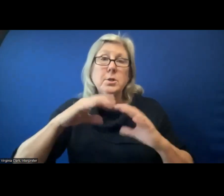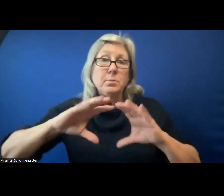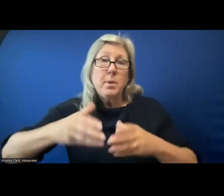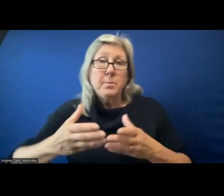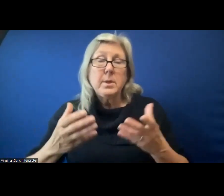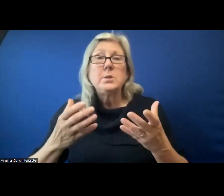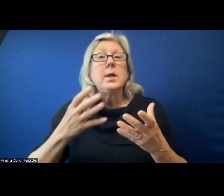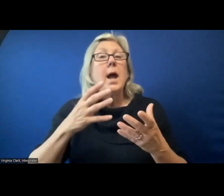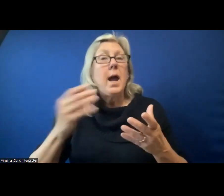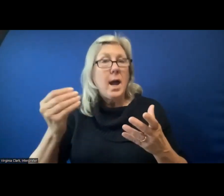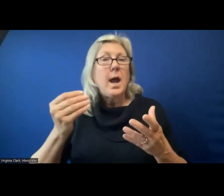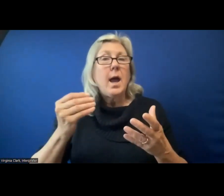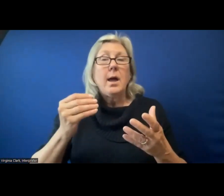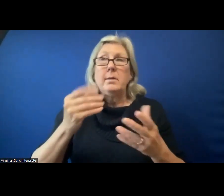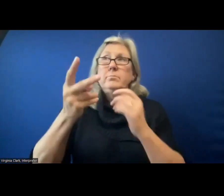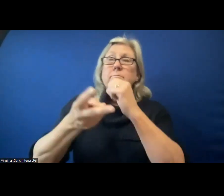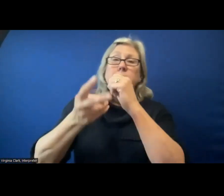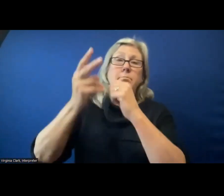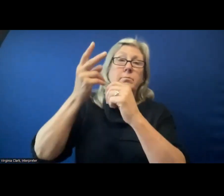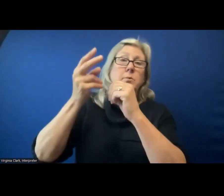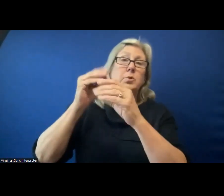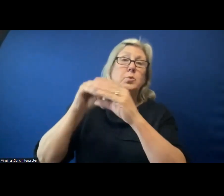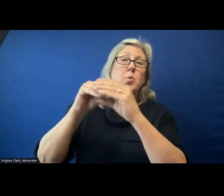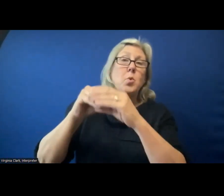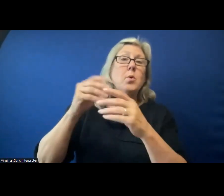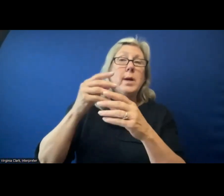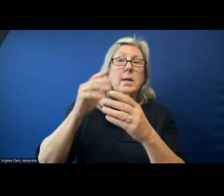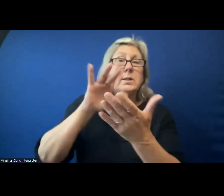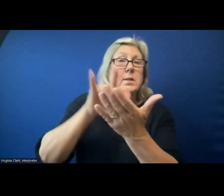accessible location. When published, it should record all people